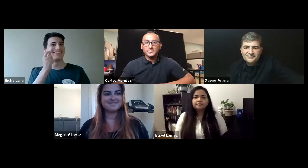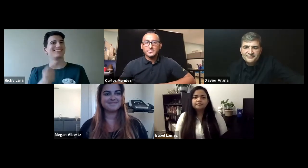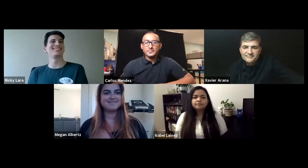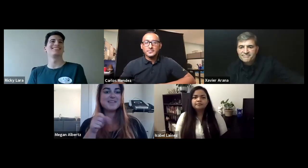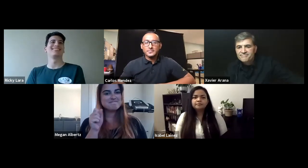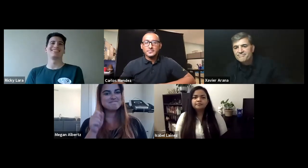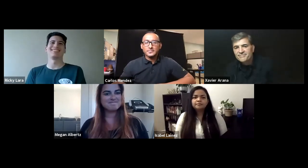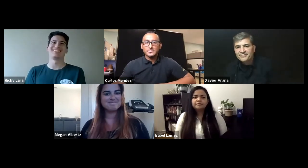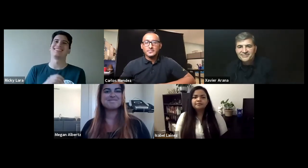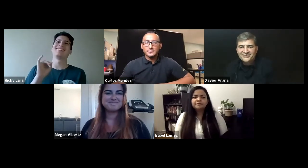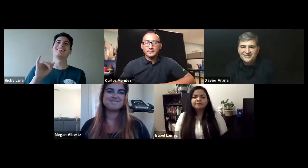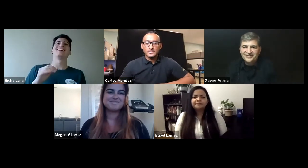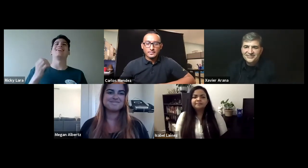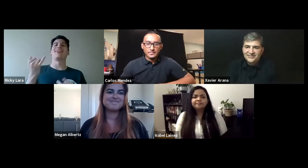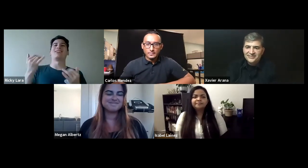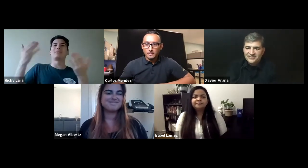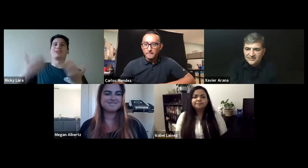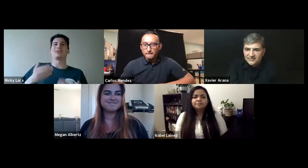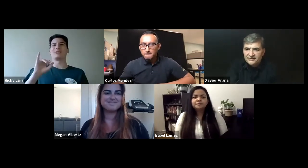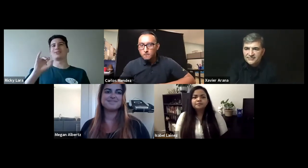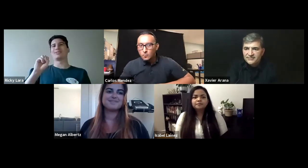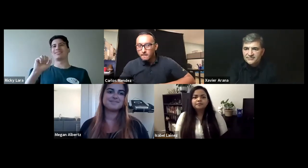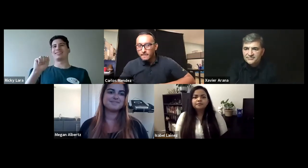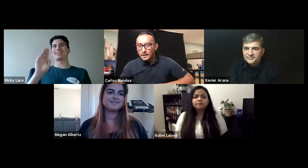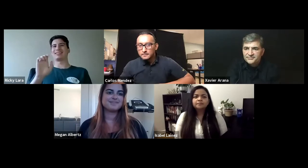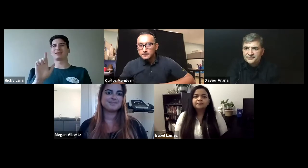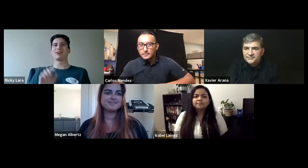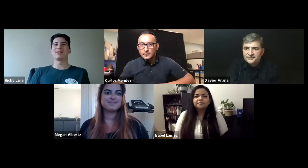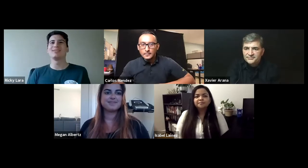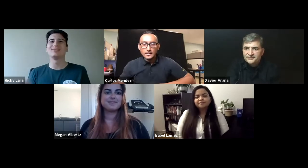I didn't know that you work with students. That's awesome.